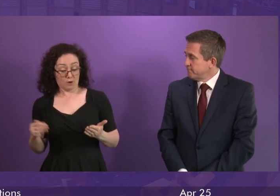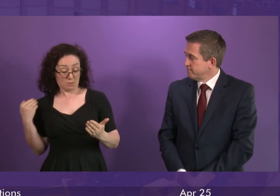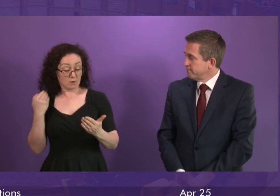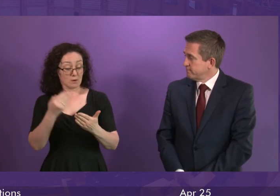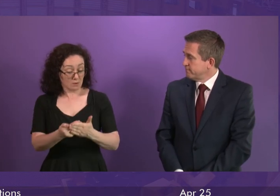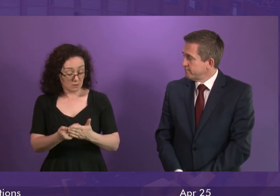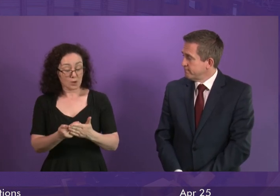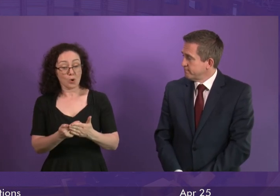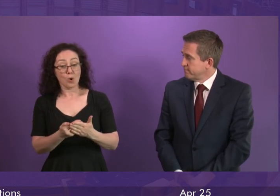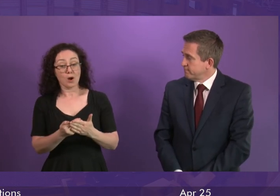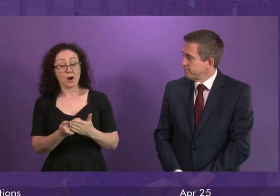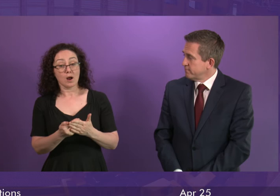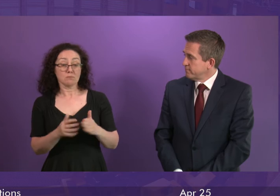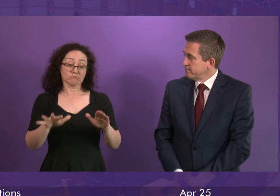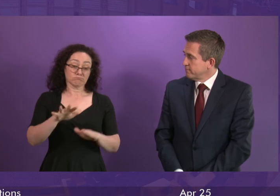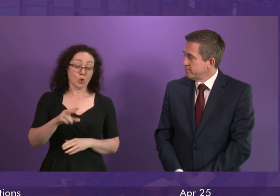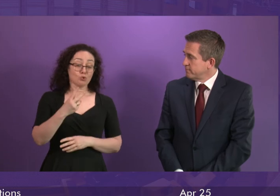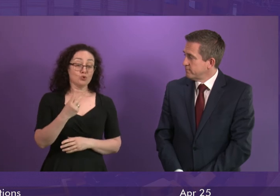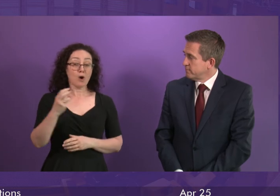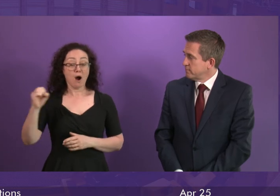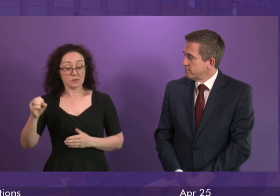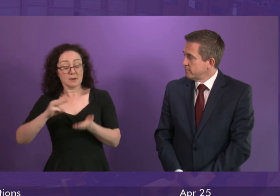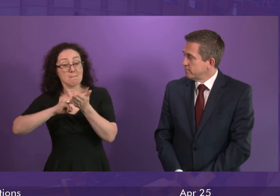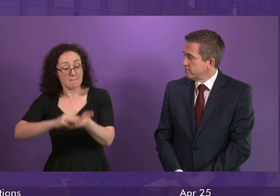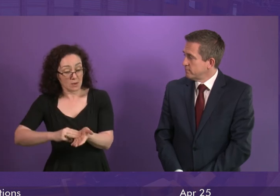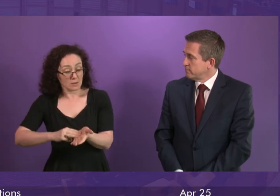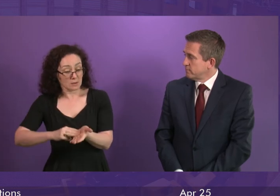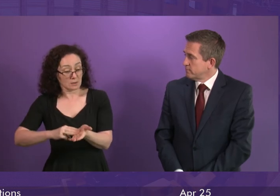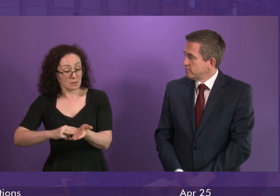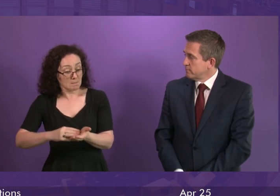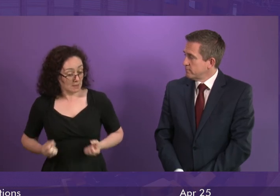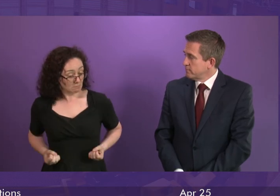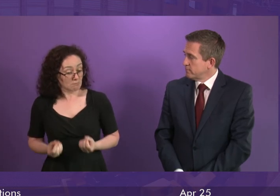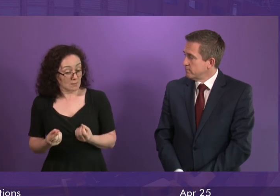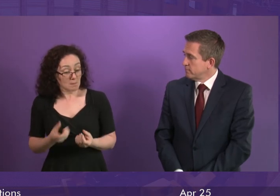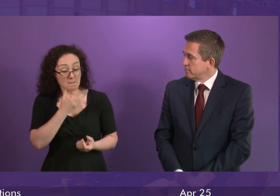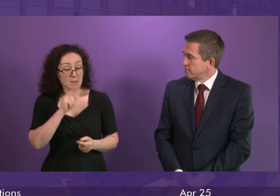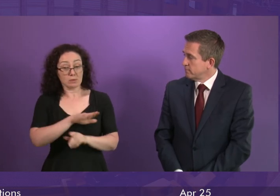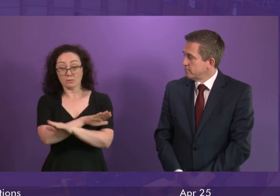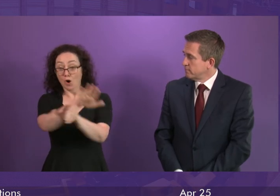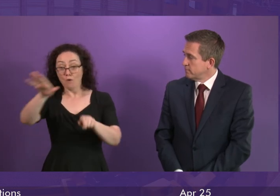£200 million has been paid out to almost 80,000 people across the country. There are